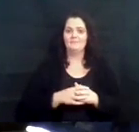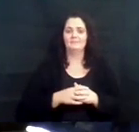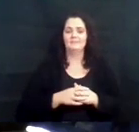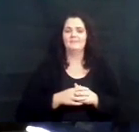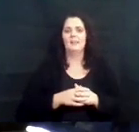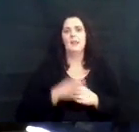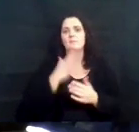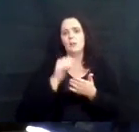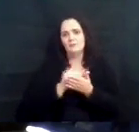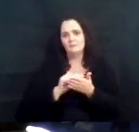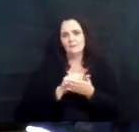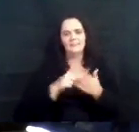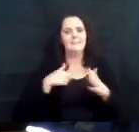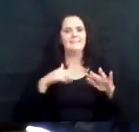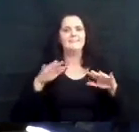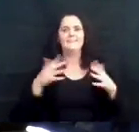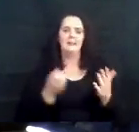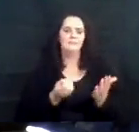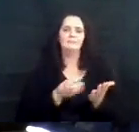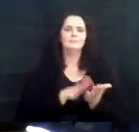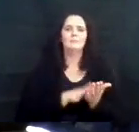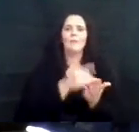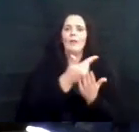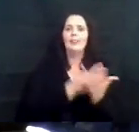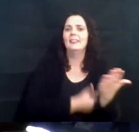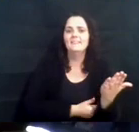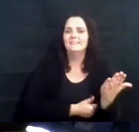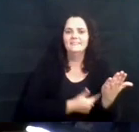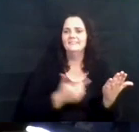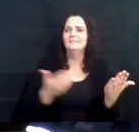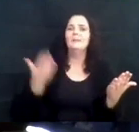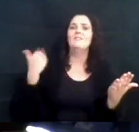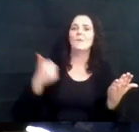on the list of materials for this week but if you have one lying around, grab it now.